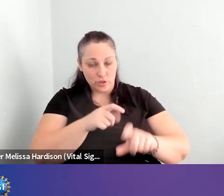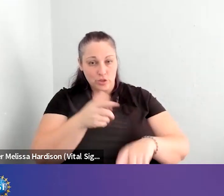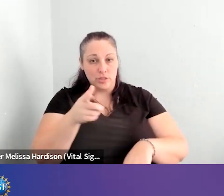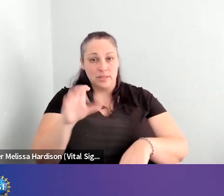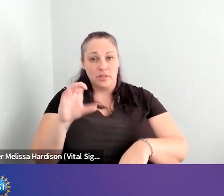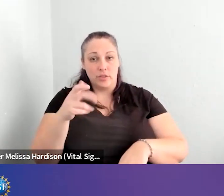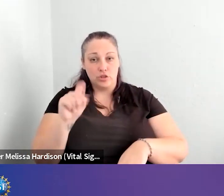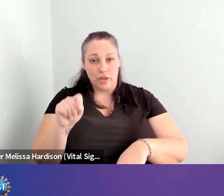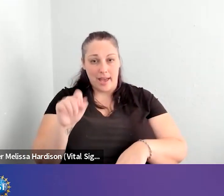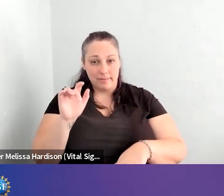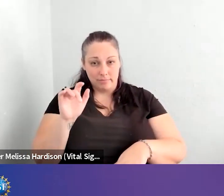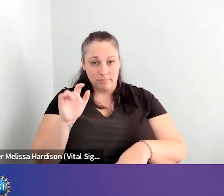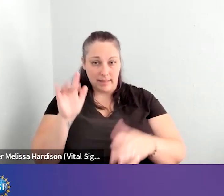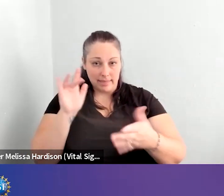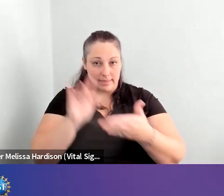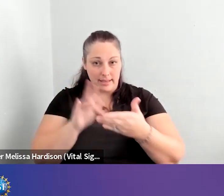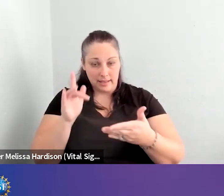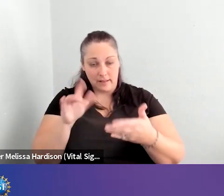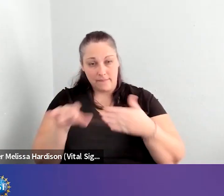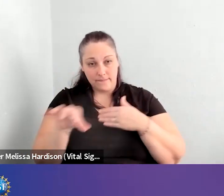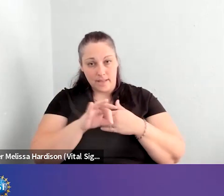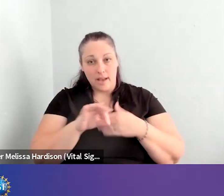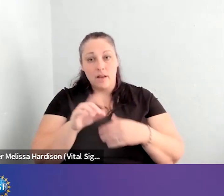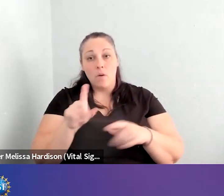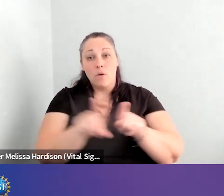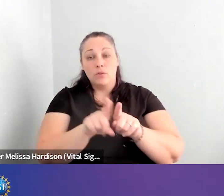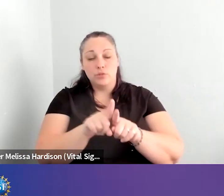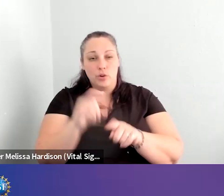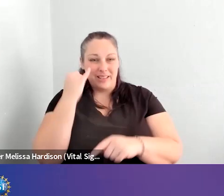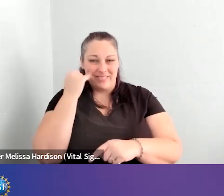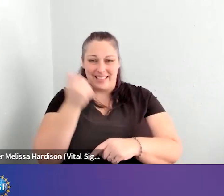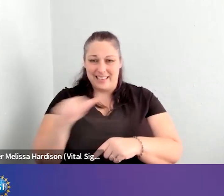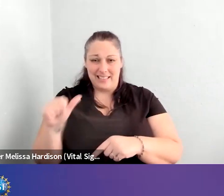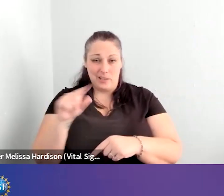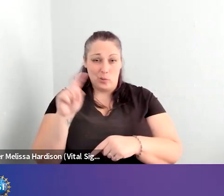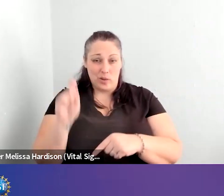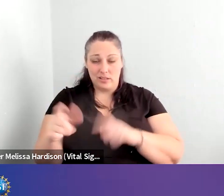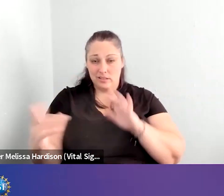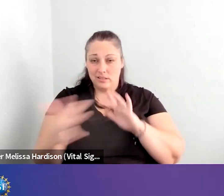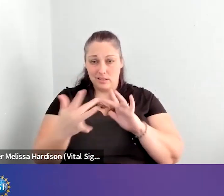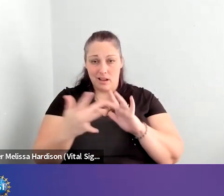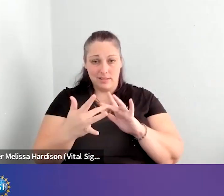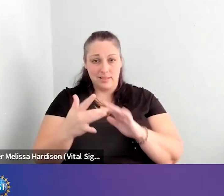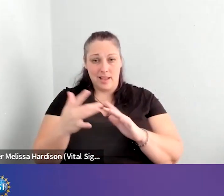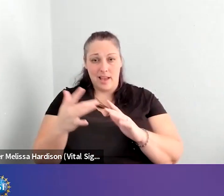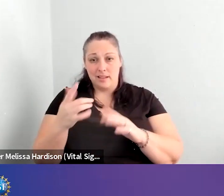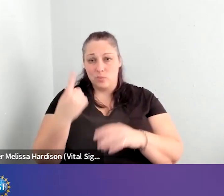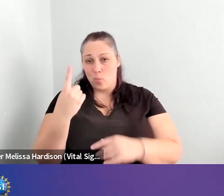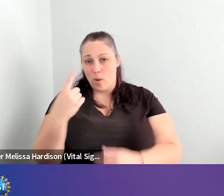And certainly as Bonnie and Luis were saying, you know, if you have a question, please reach out to one of the program officers in EDU.